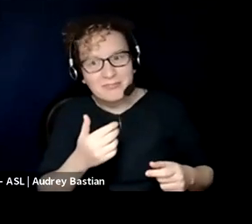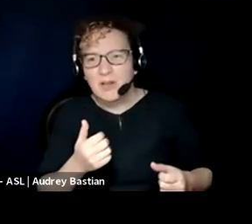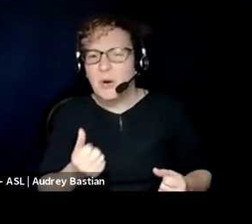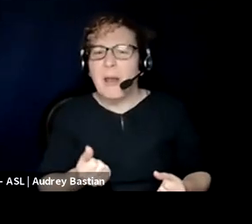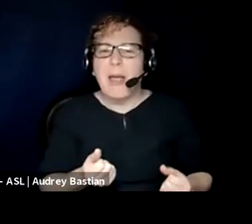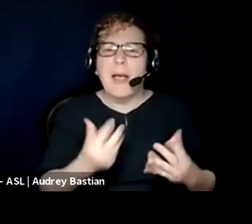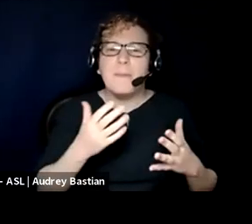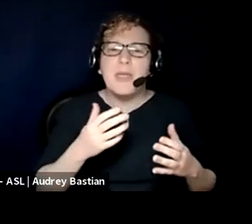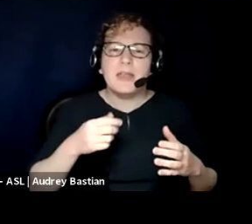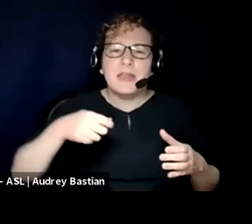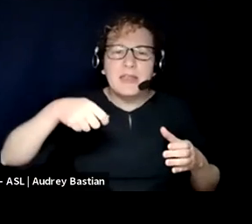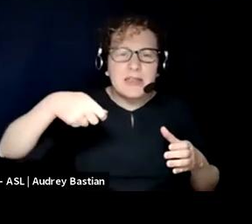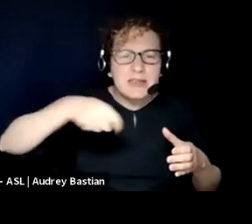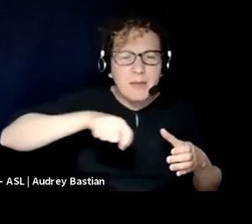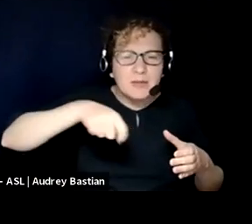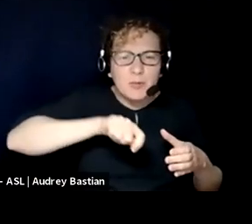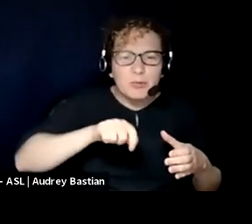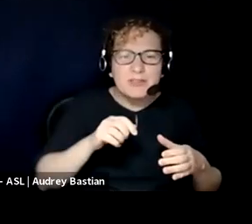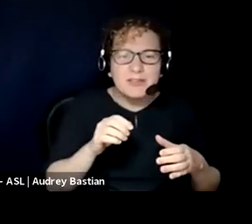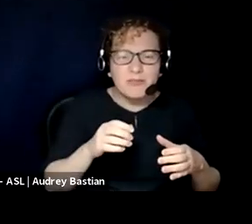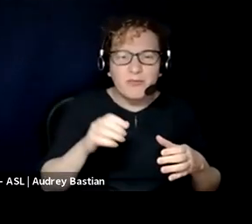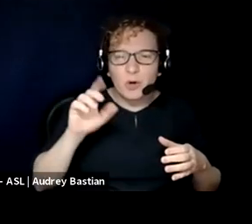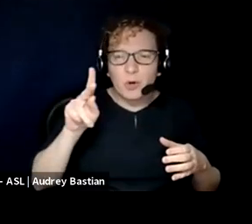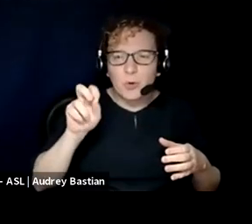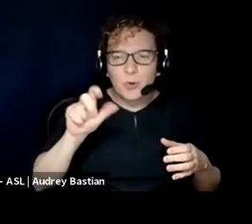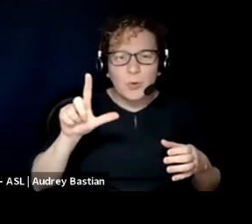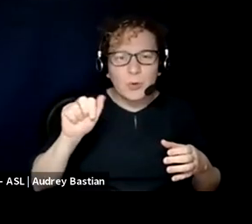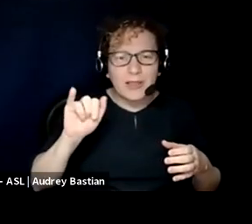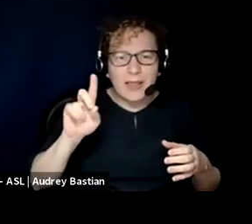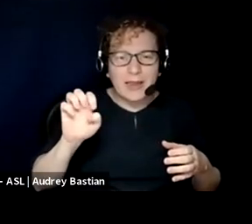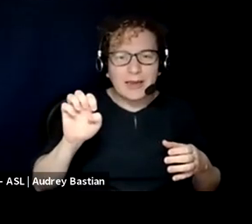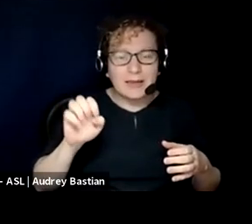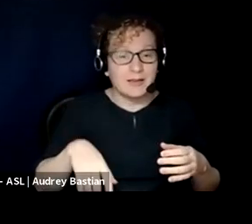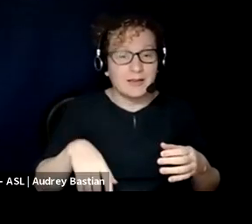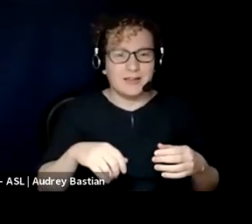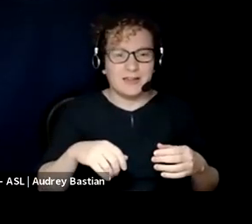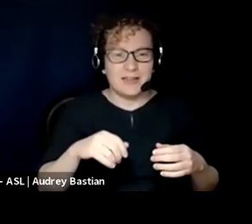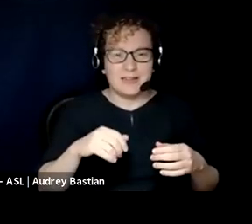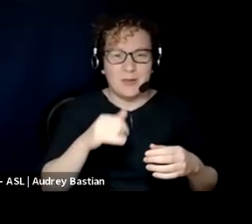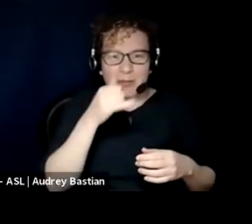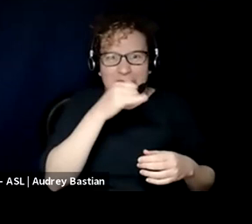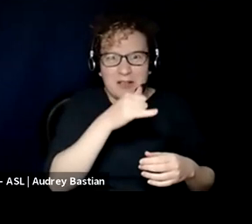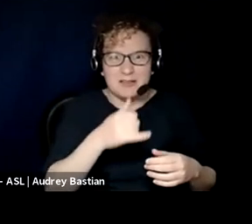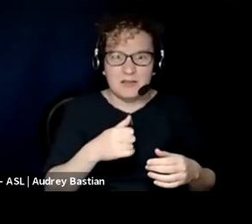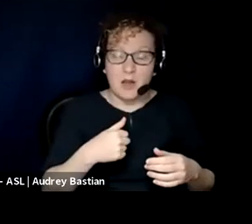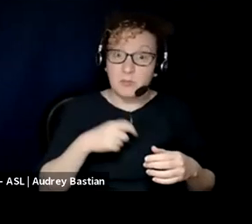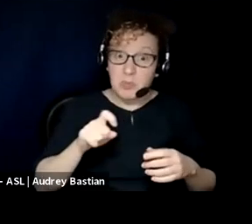of sugar goes into Kool-Aid, just nonsense. And you are expected to have an answer. But